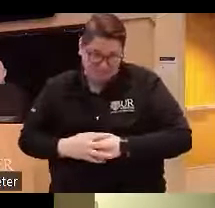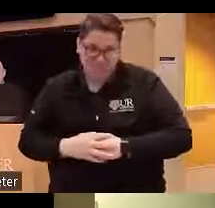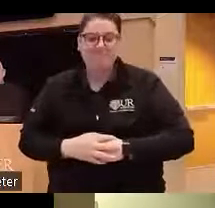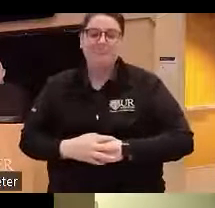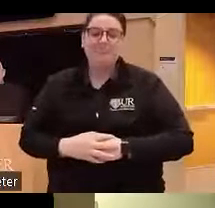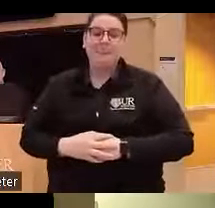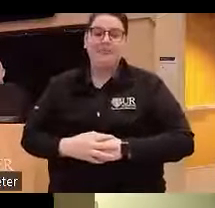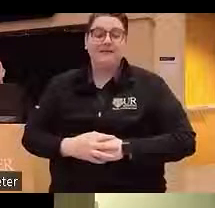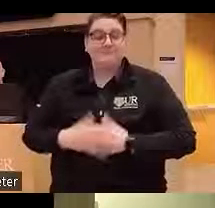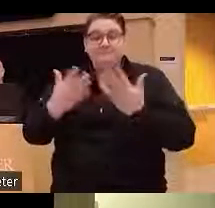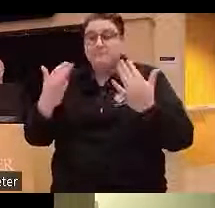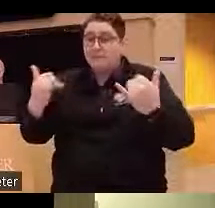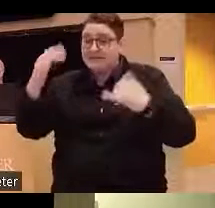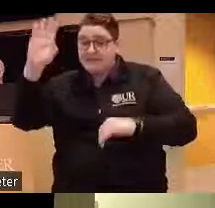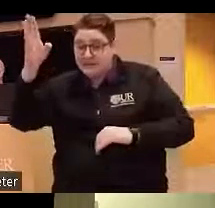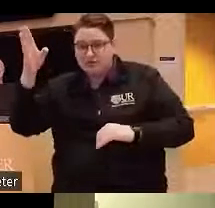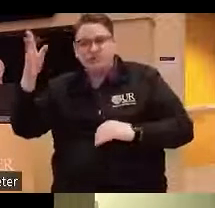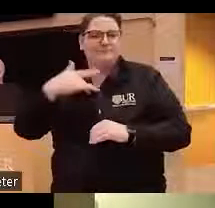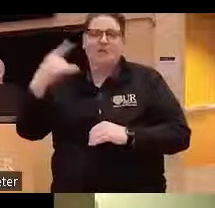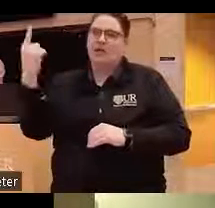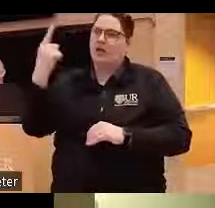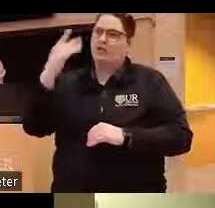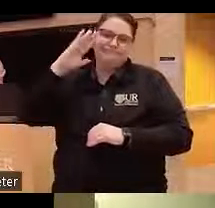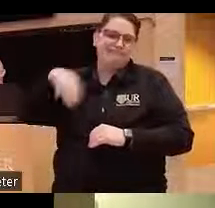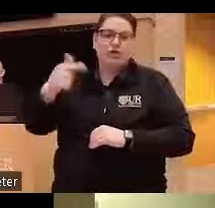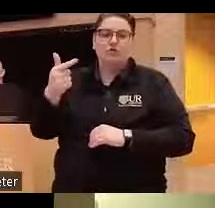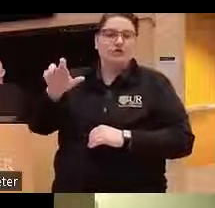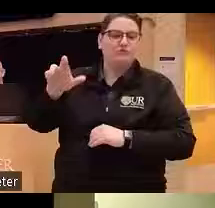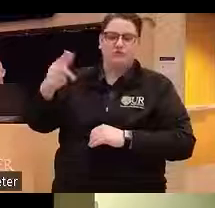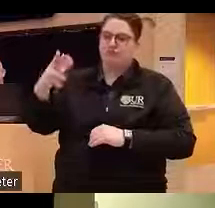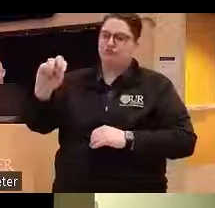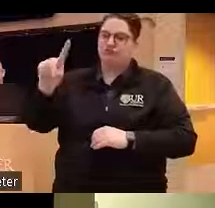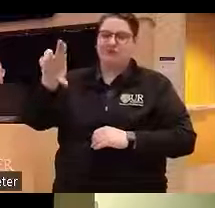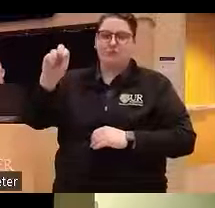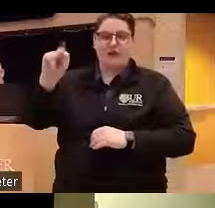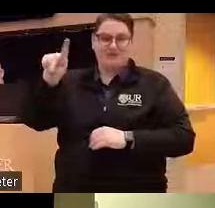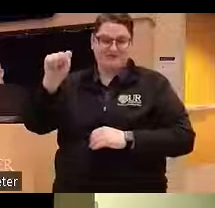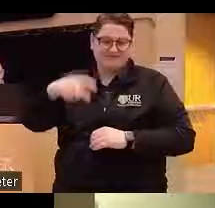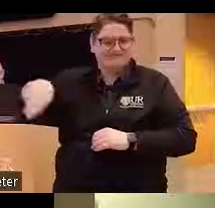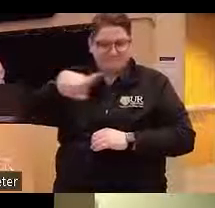now for our lecture today like all Grand rounds um for the people on Zoom just want to mention a few